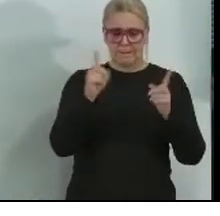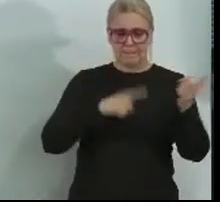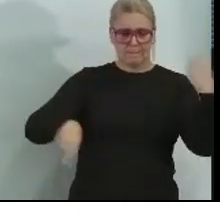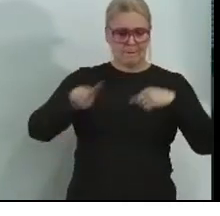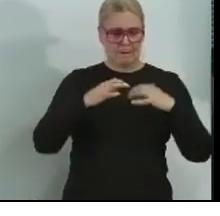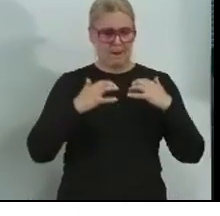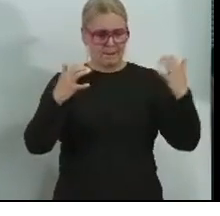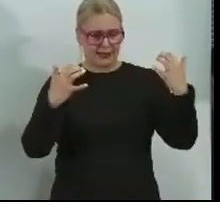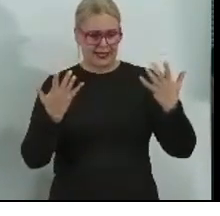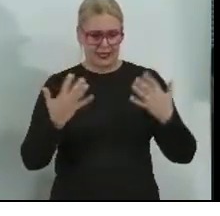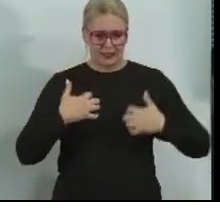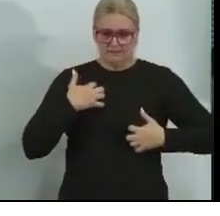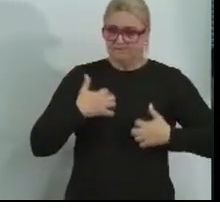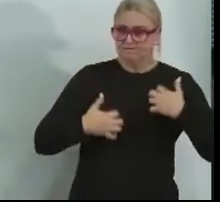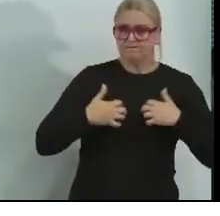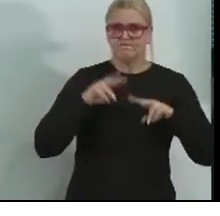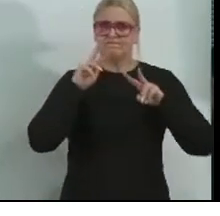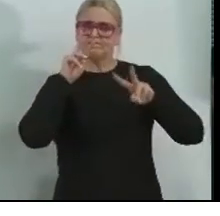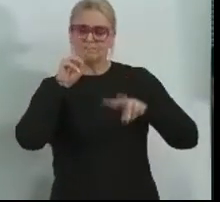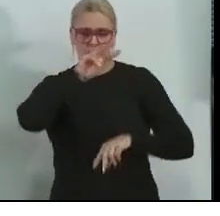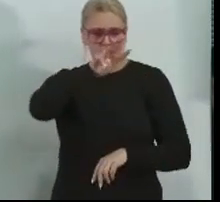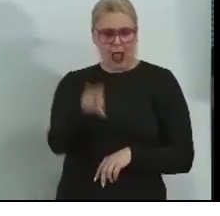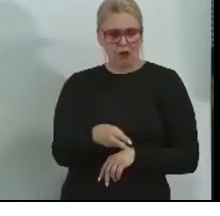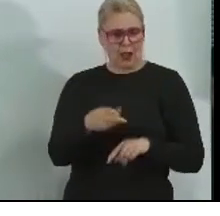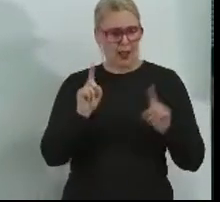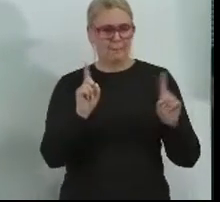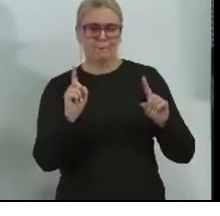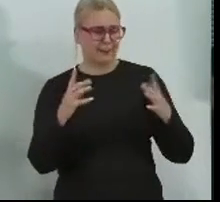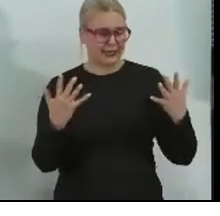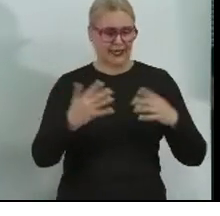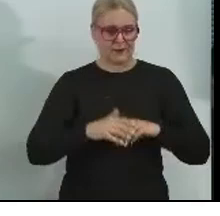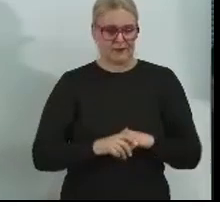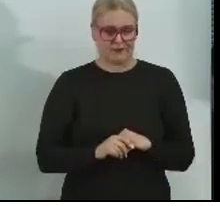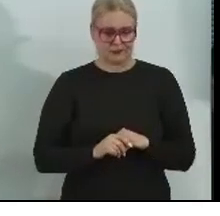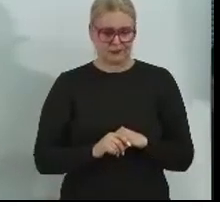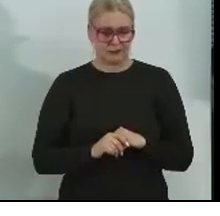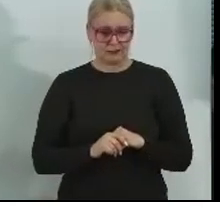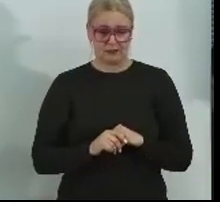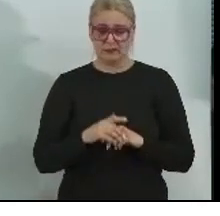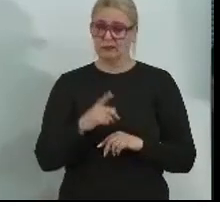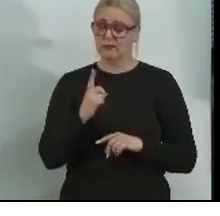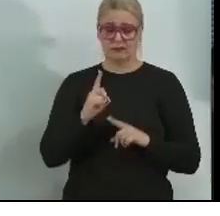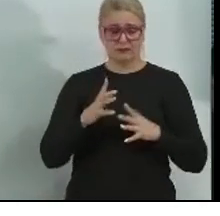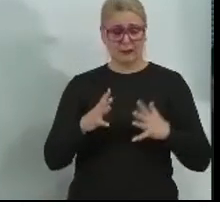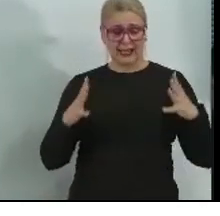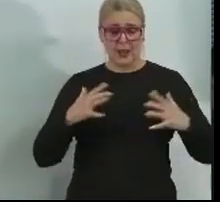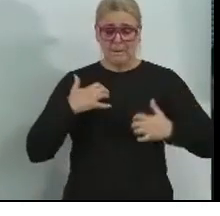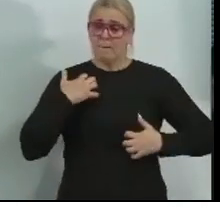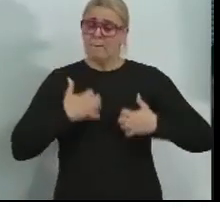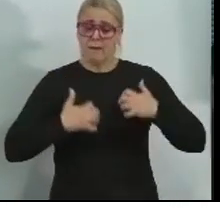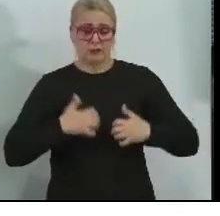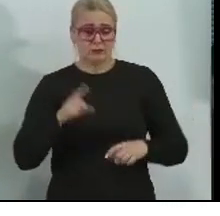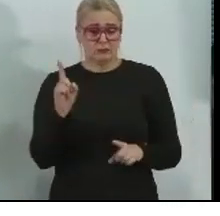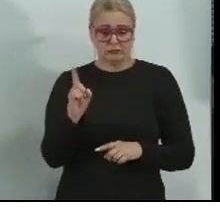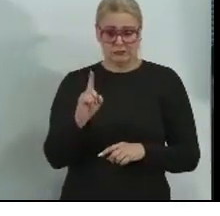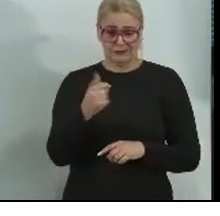around 60% of people pick this factor, was to watch disabled people overcome their disabilities.